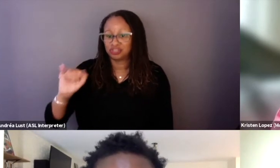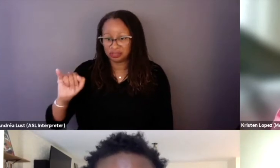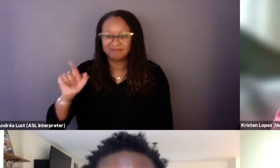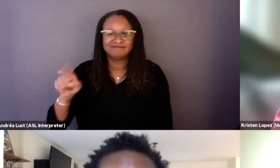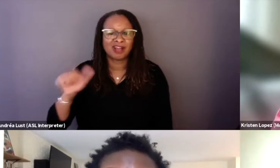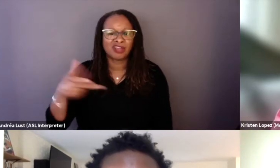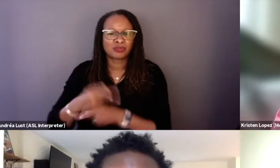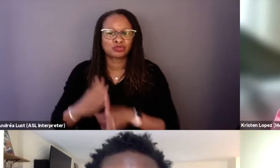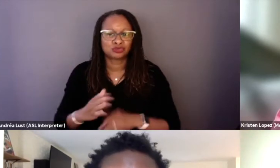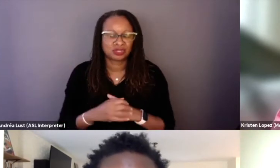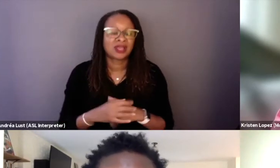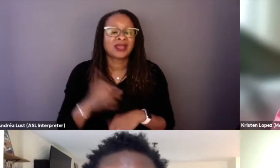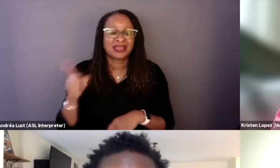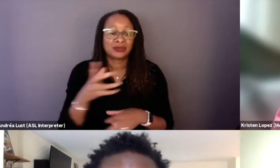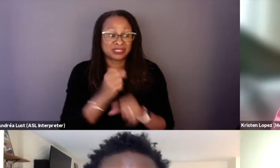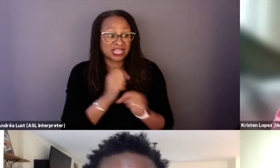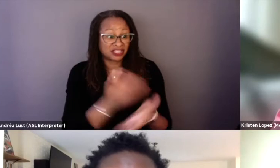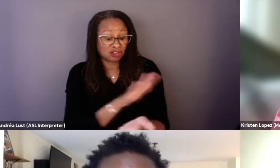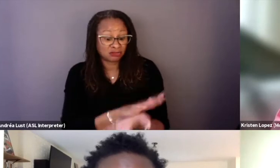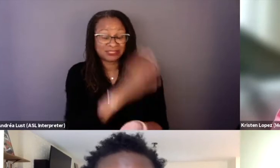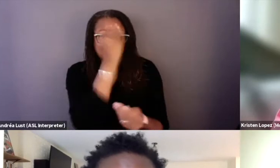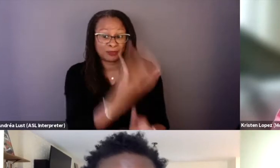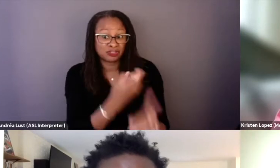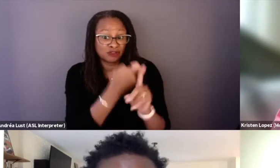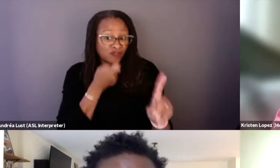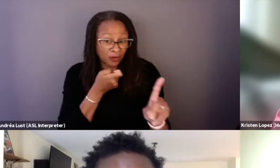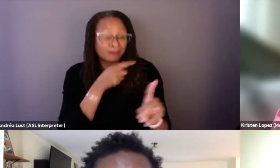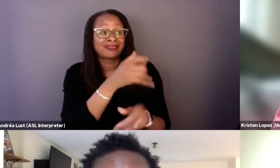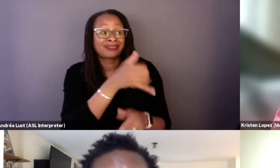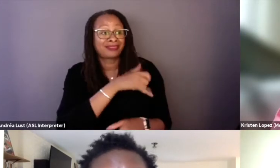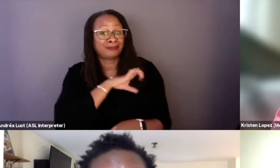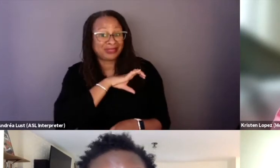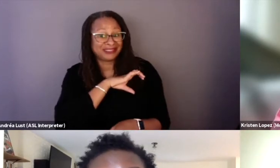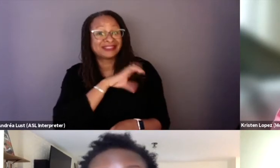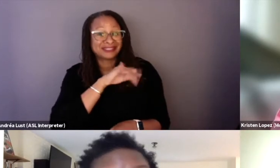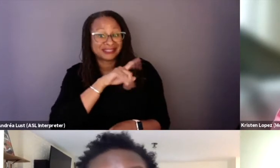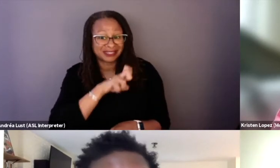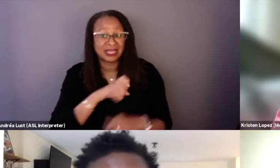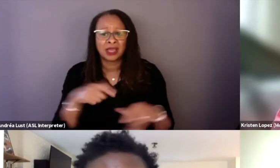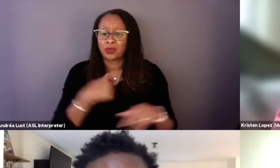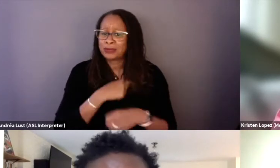you know, get those documents and information from the police side, we made sure to include that.